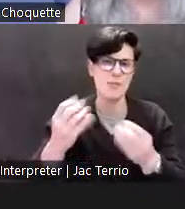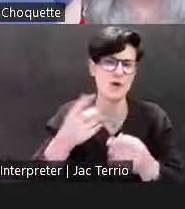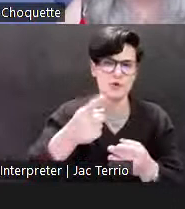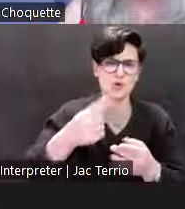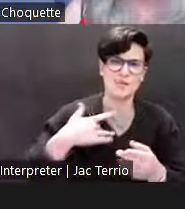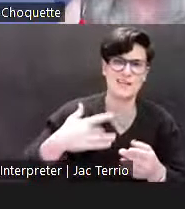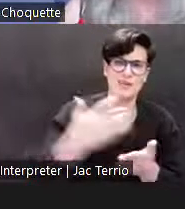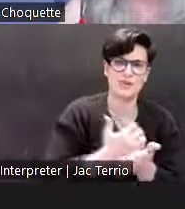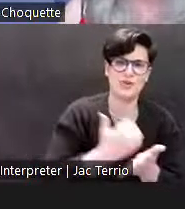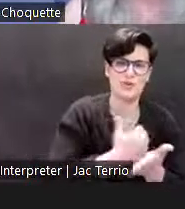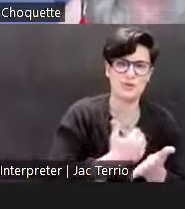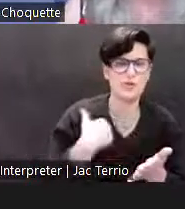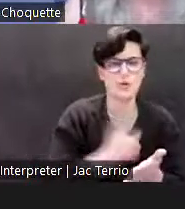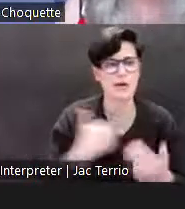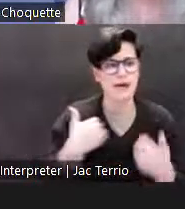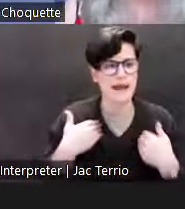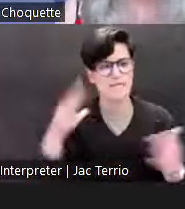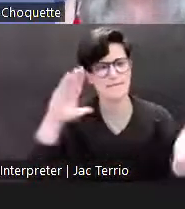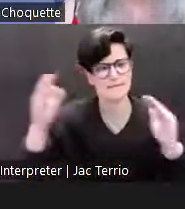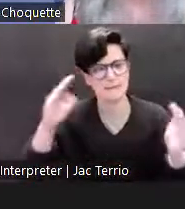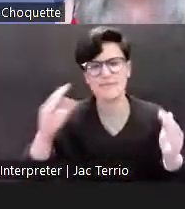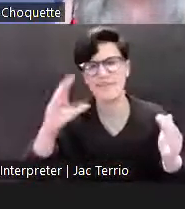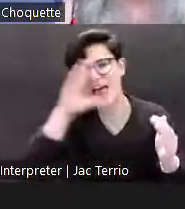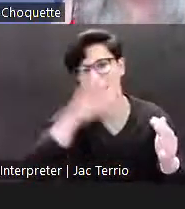website to help you estimate what your benefit might be.